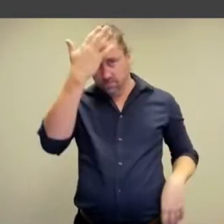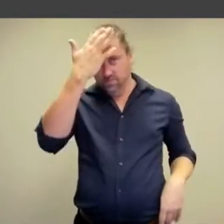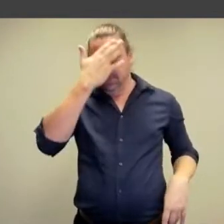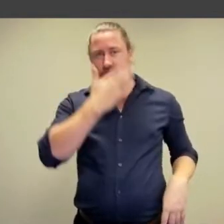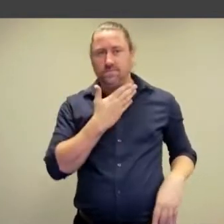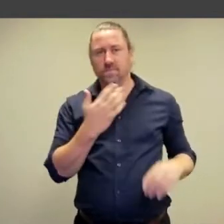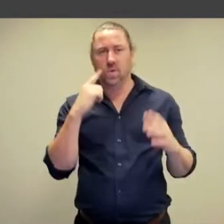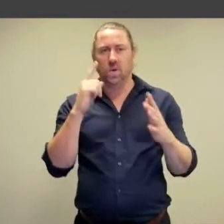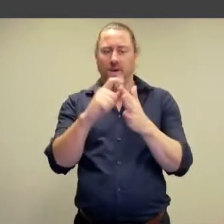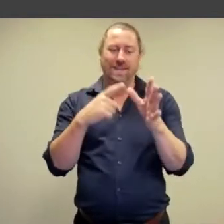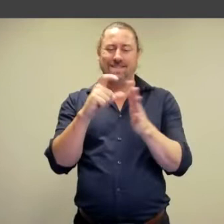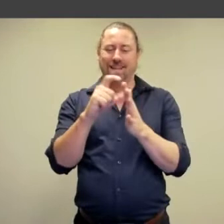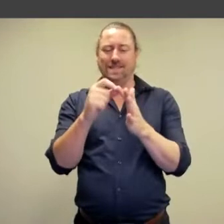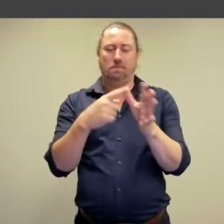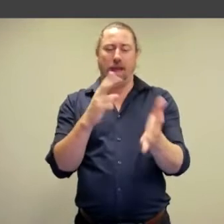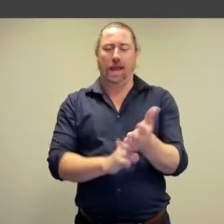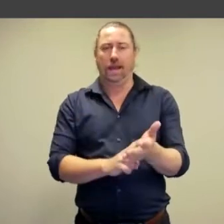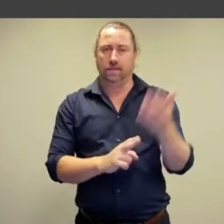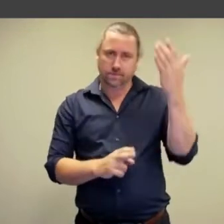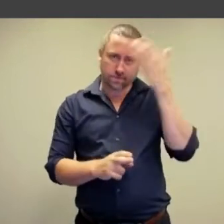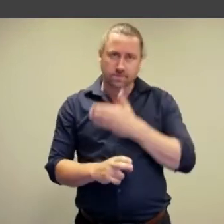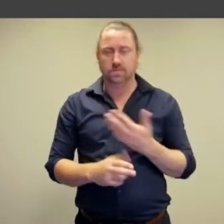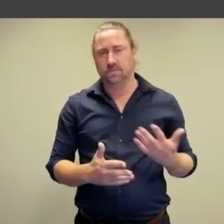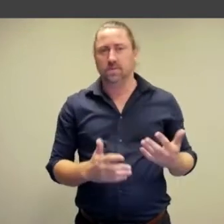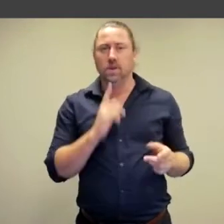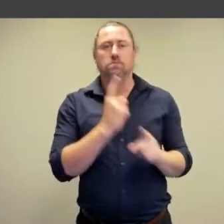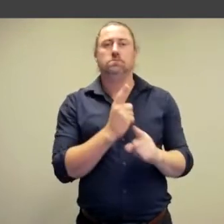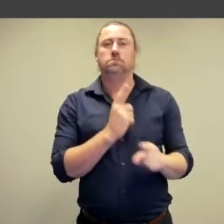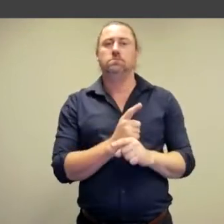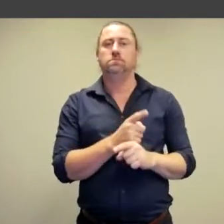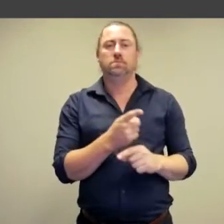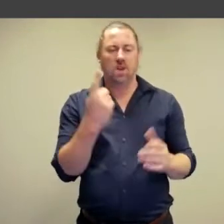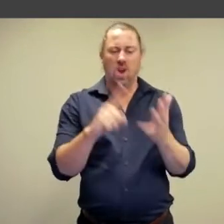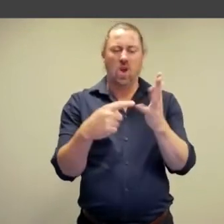to take us through an ABC of cooking